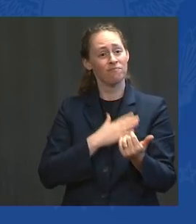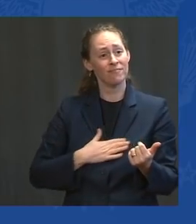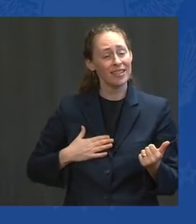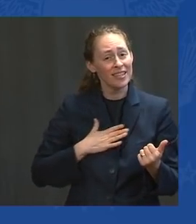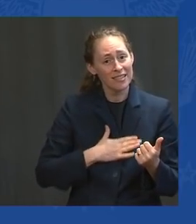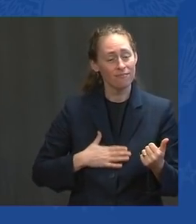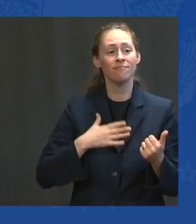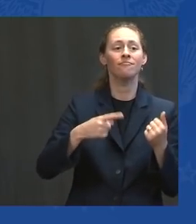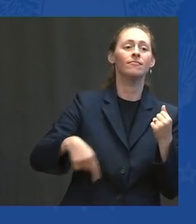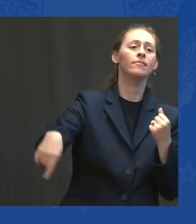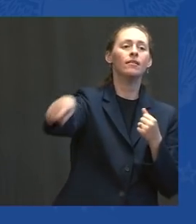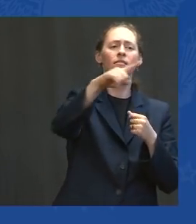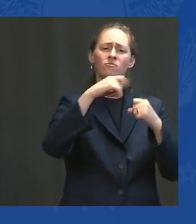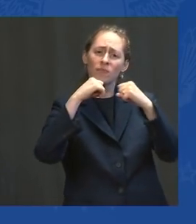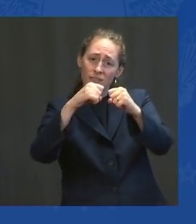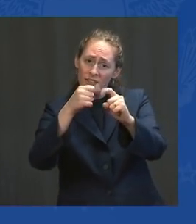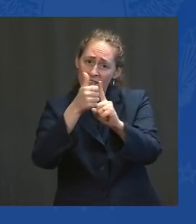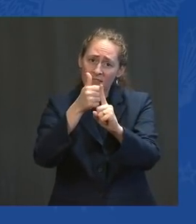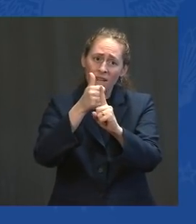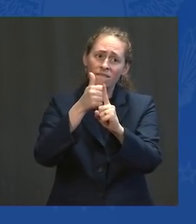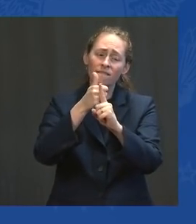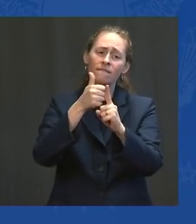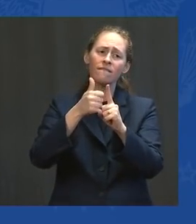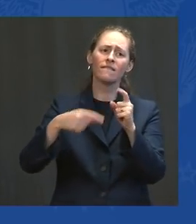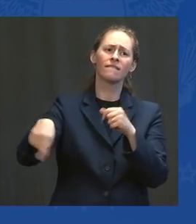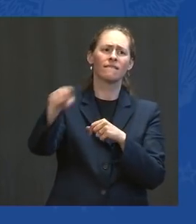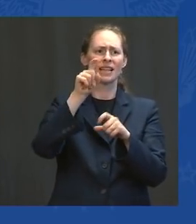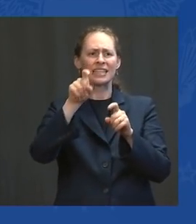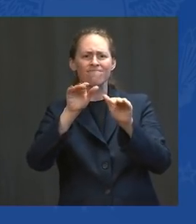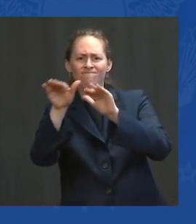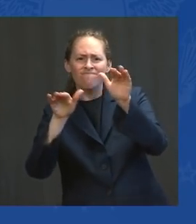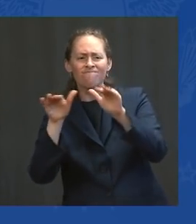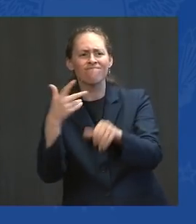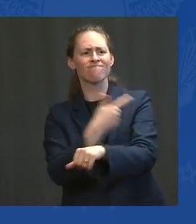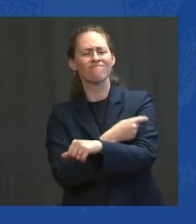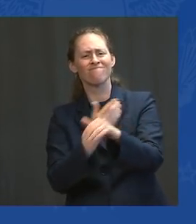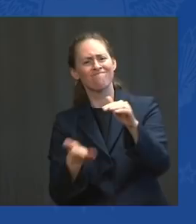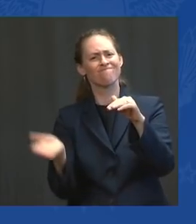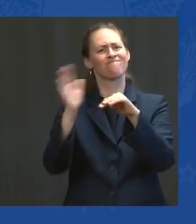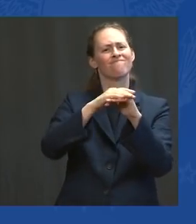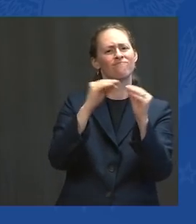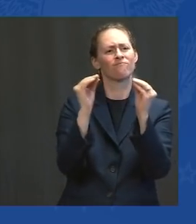is to increase vaccination rates. You can do this. You can do this.